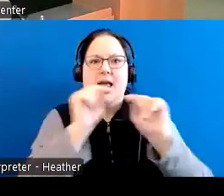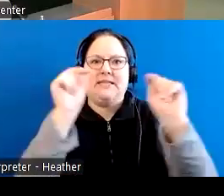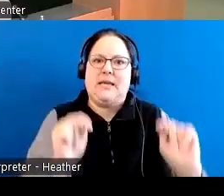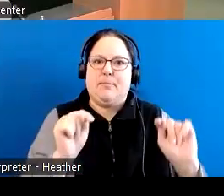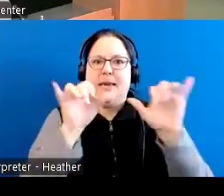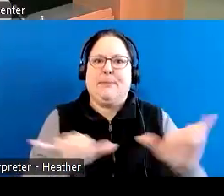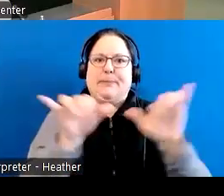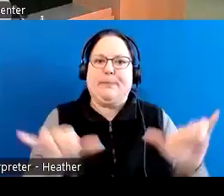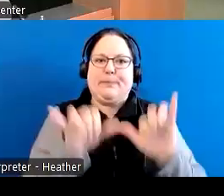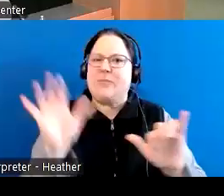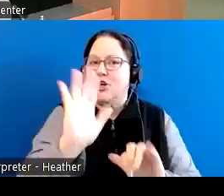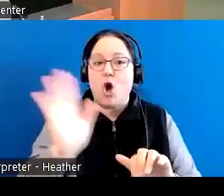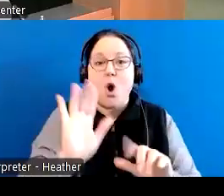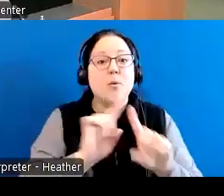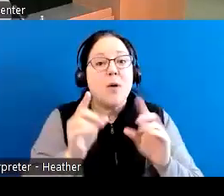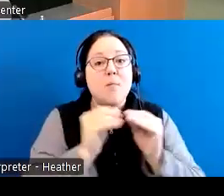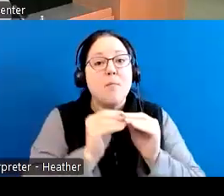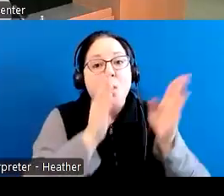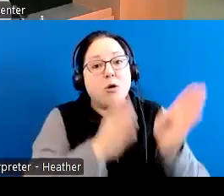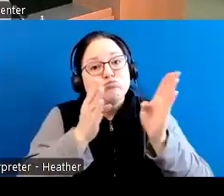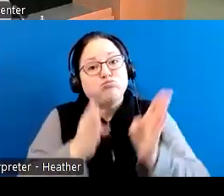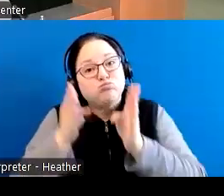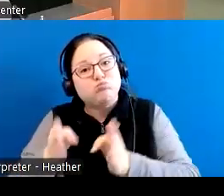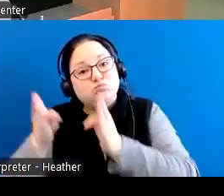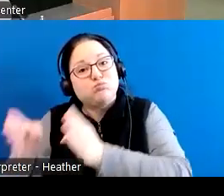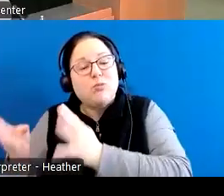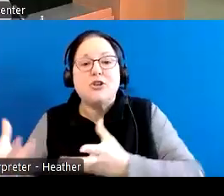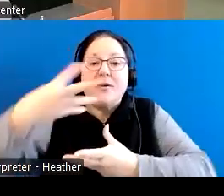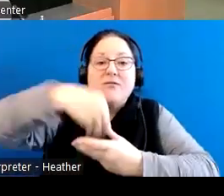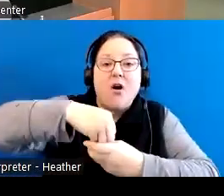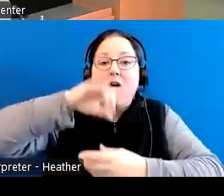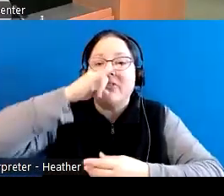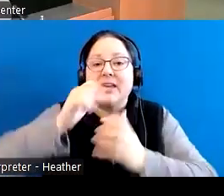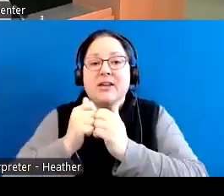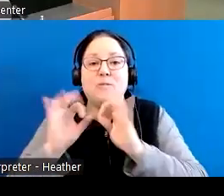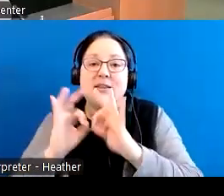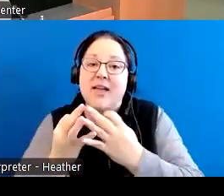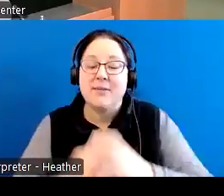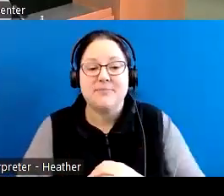but it's very individualized to engage the kid and the family in this process. And so